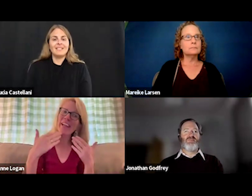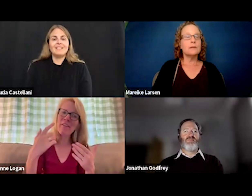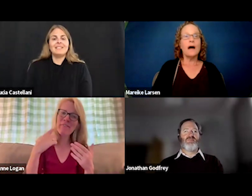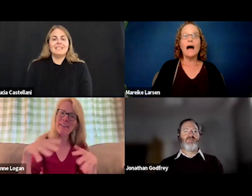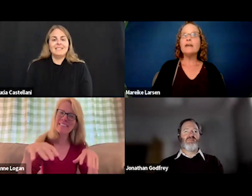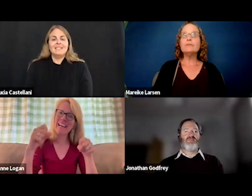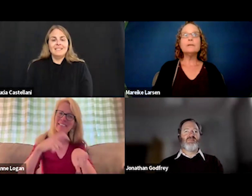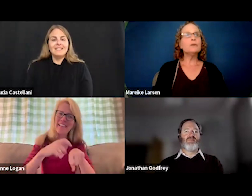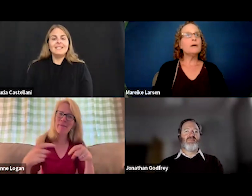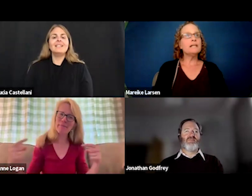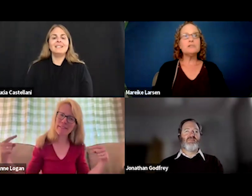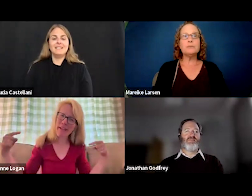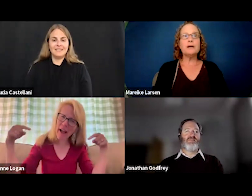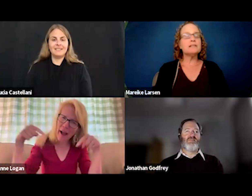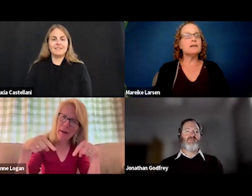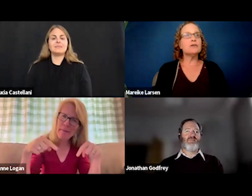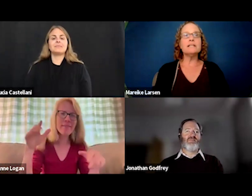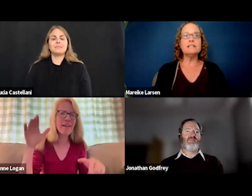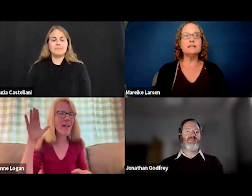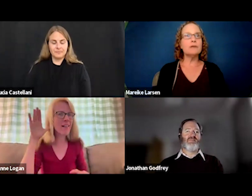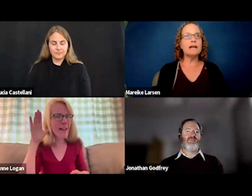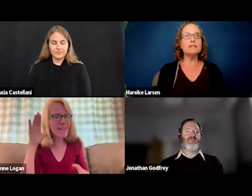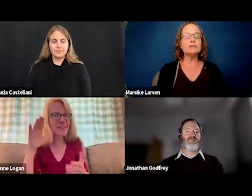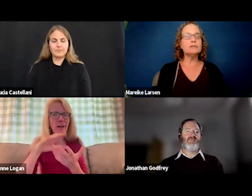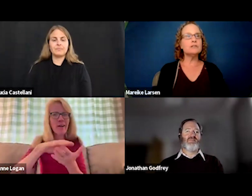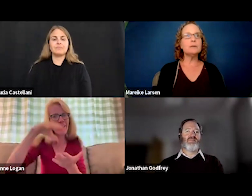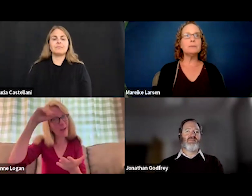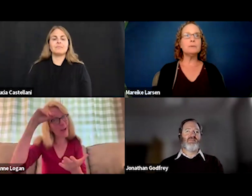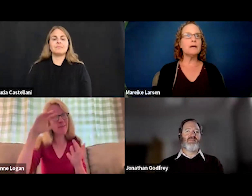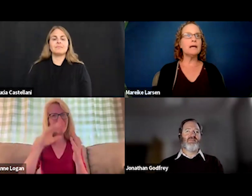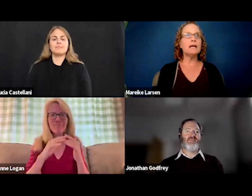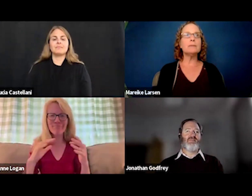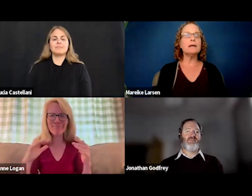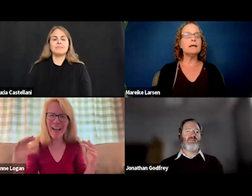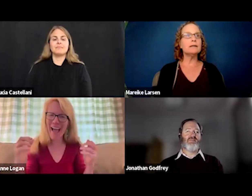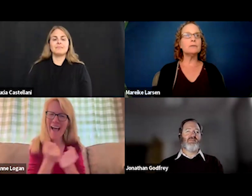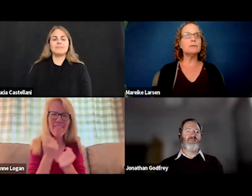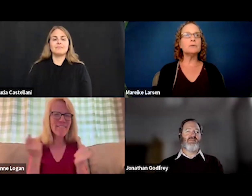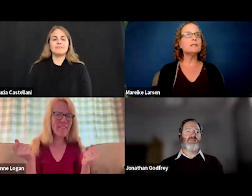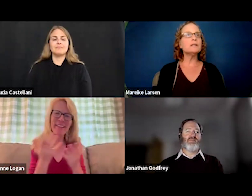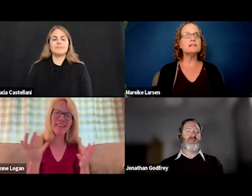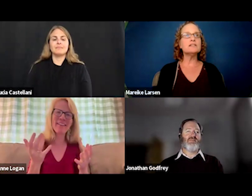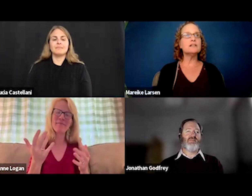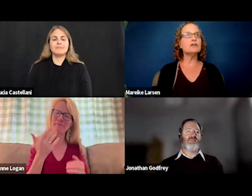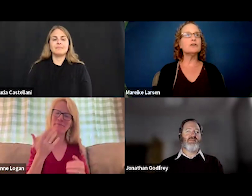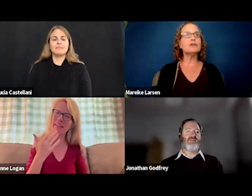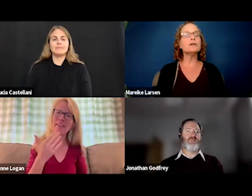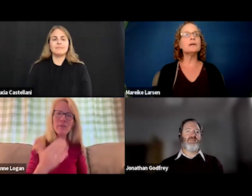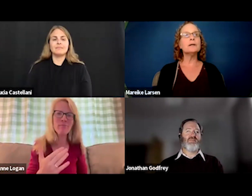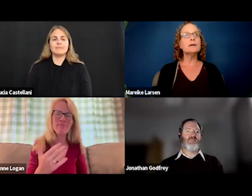I really want to express a great deal of gratitude to the people who came and were willing to listen and learn